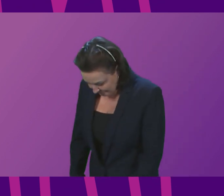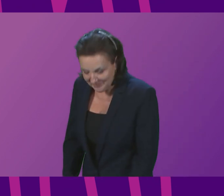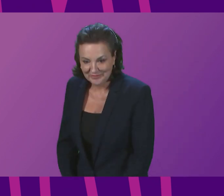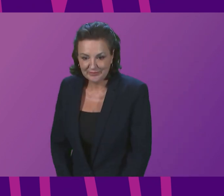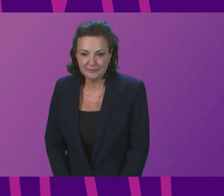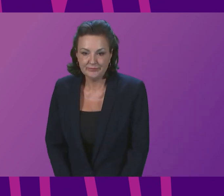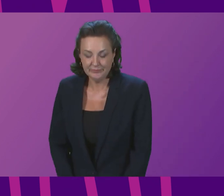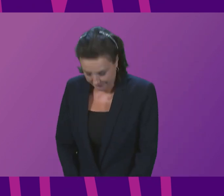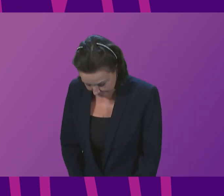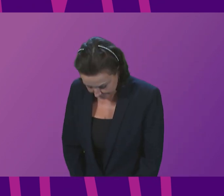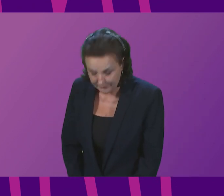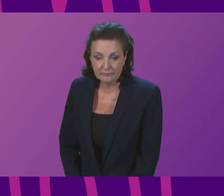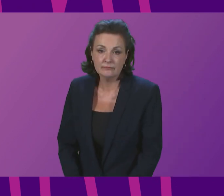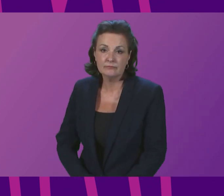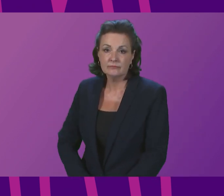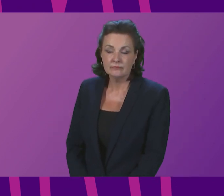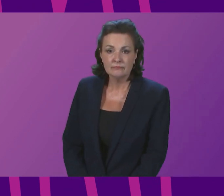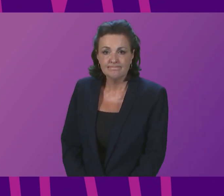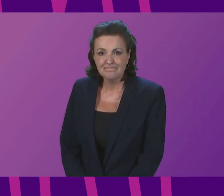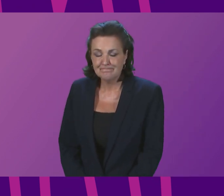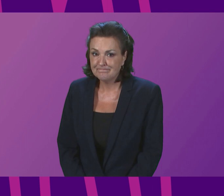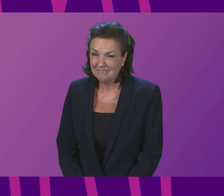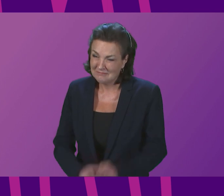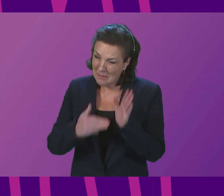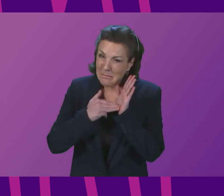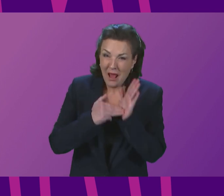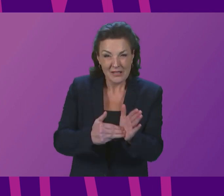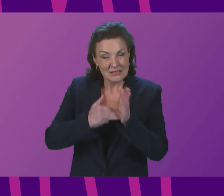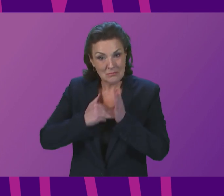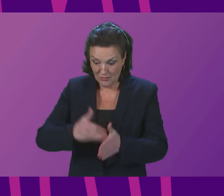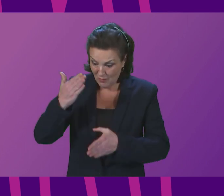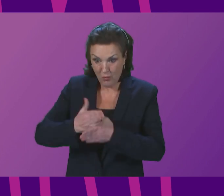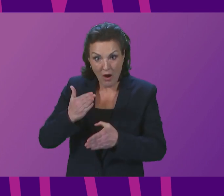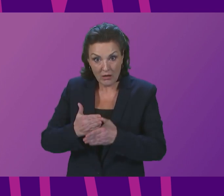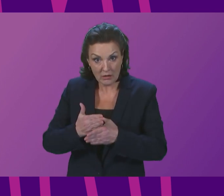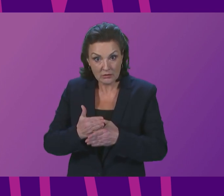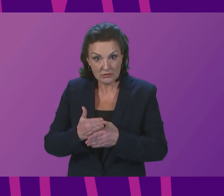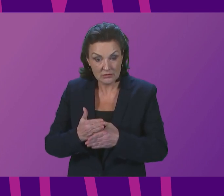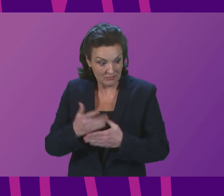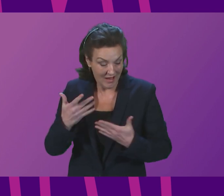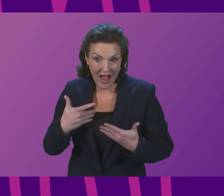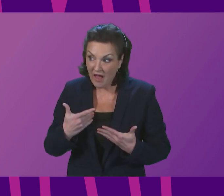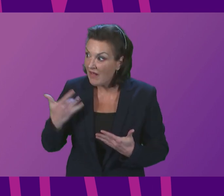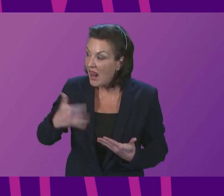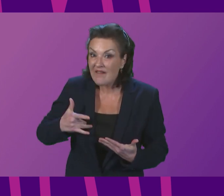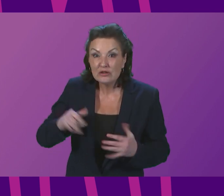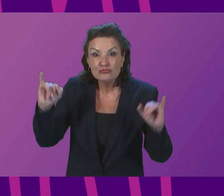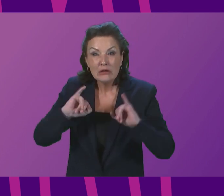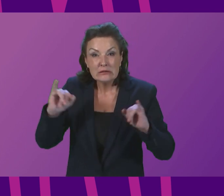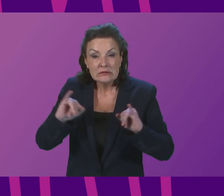Millions of workers are facing a cost of living crisis that they did not create. The People’s Assembly has been organising mass demonstrations up and down the country